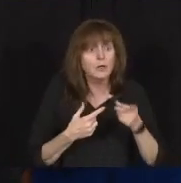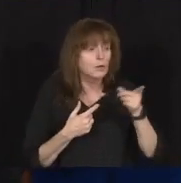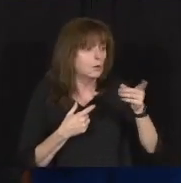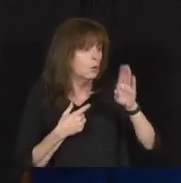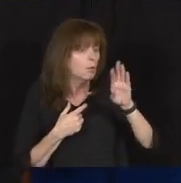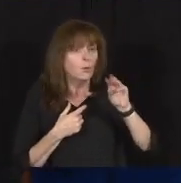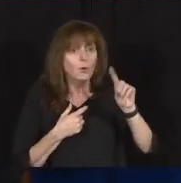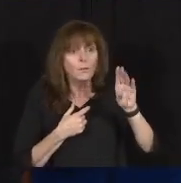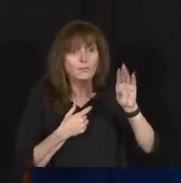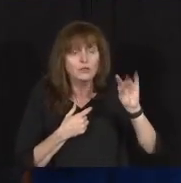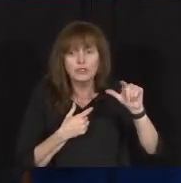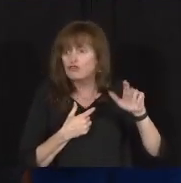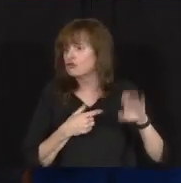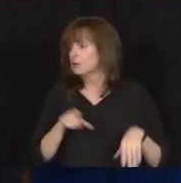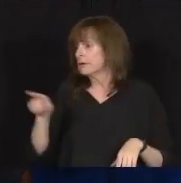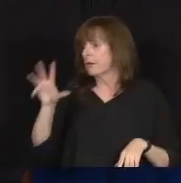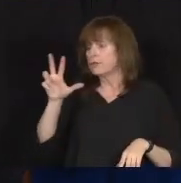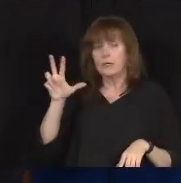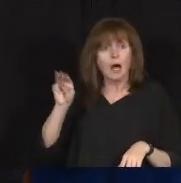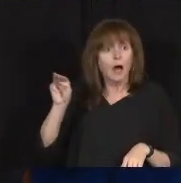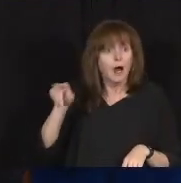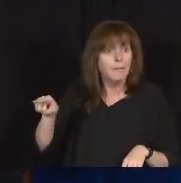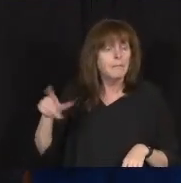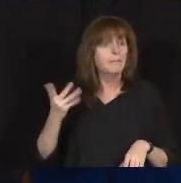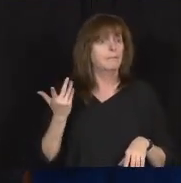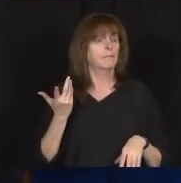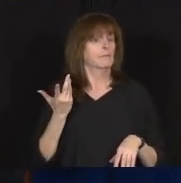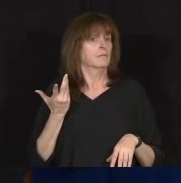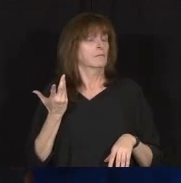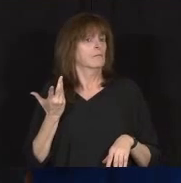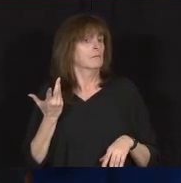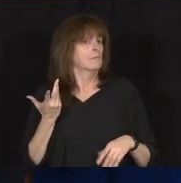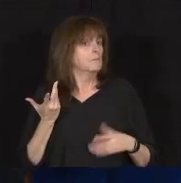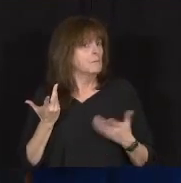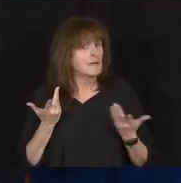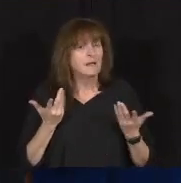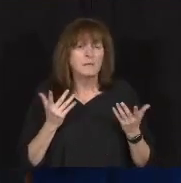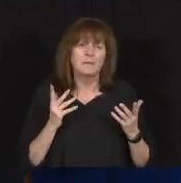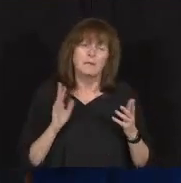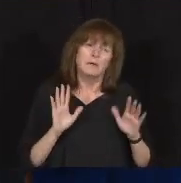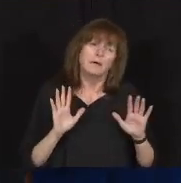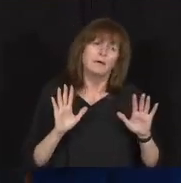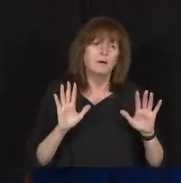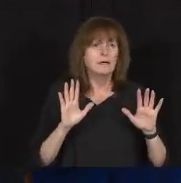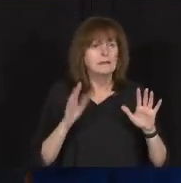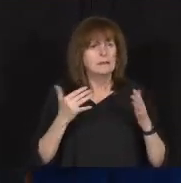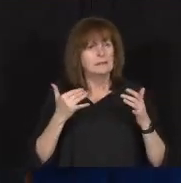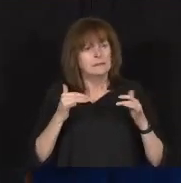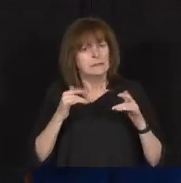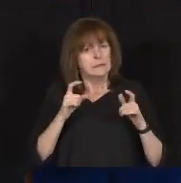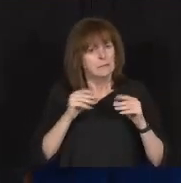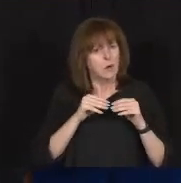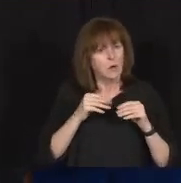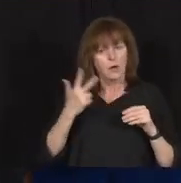e have to get more clarification on the 3M agreement and getting quantities u p